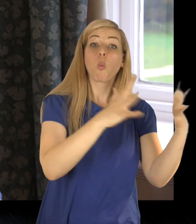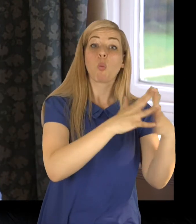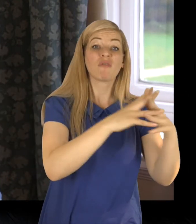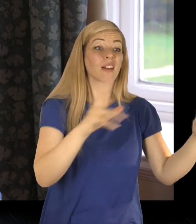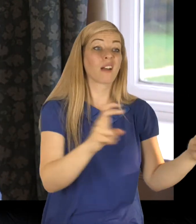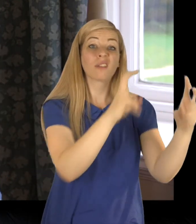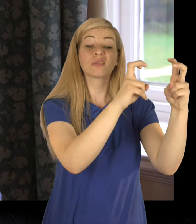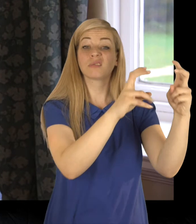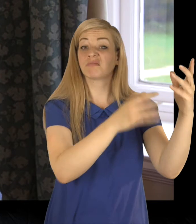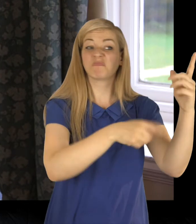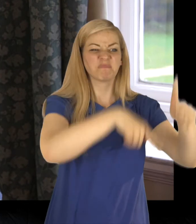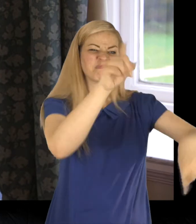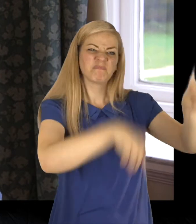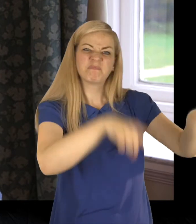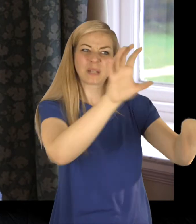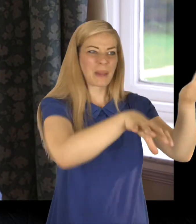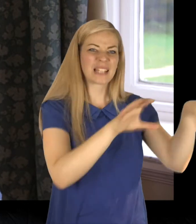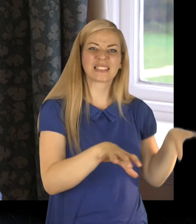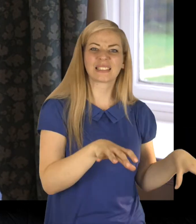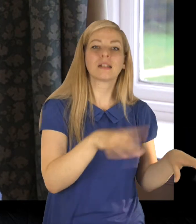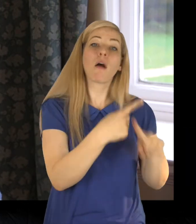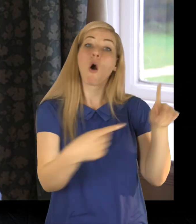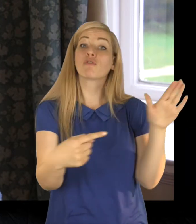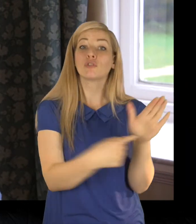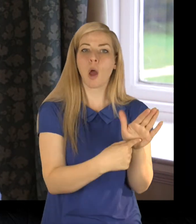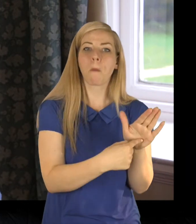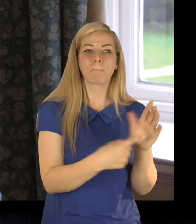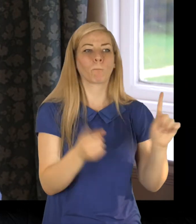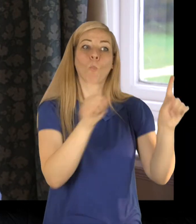and in half term I go with him to London.